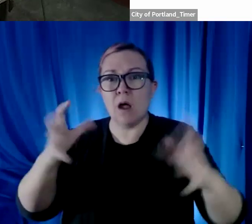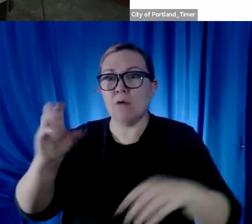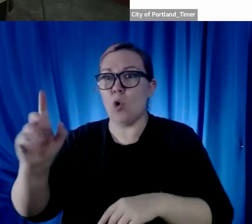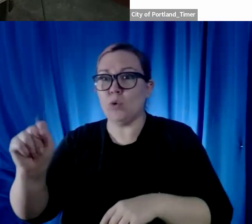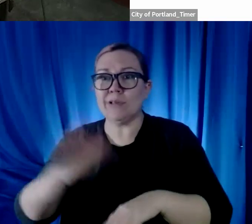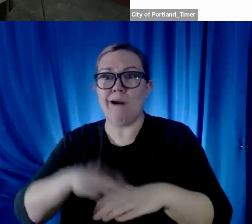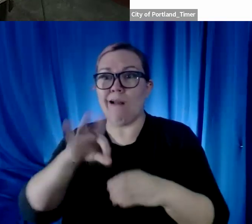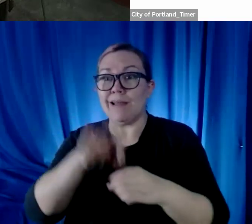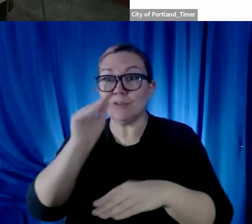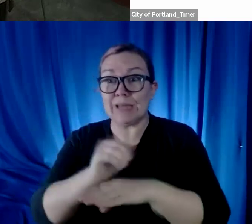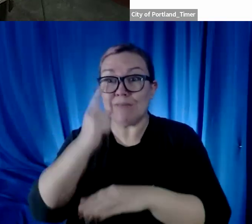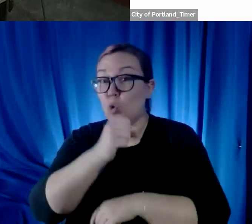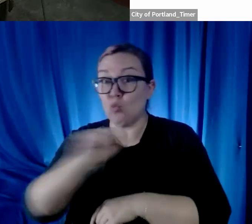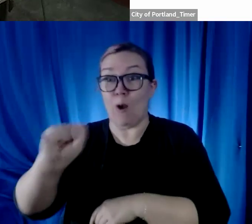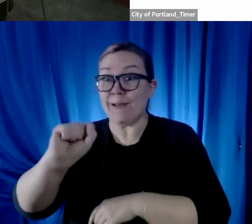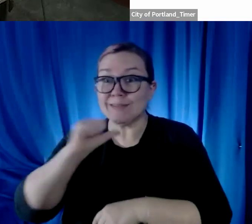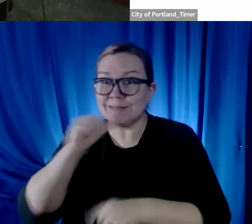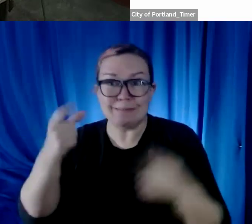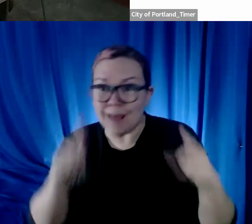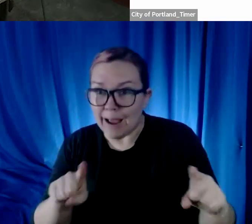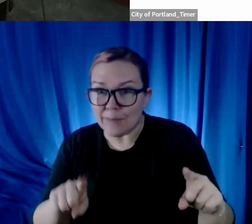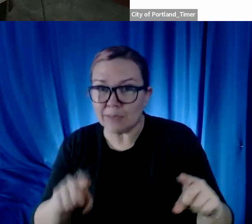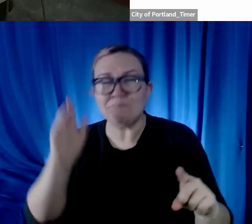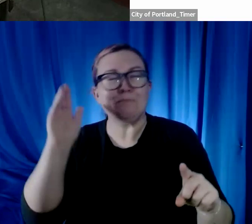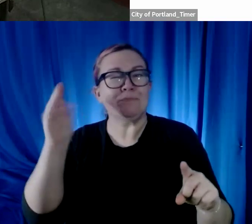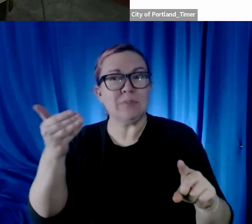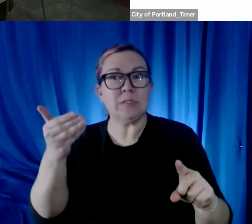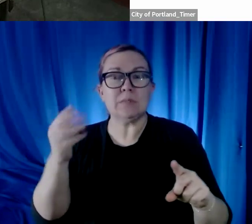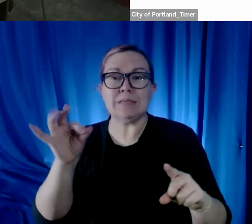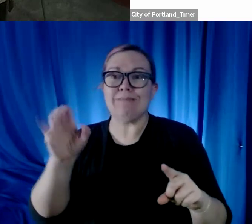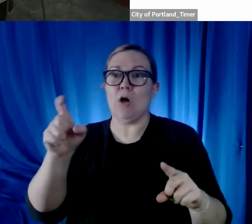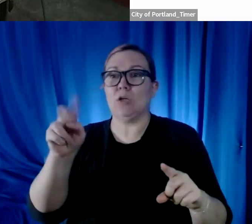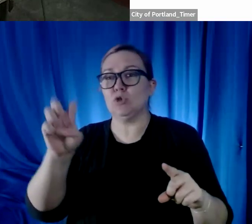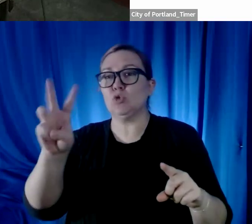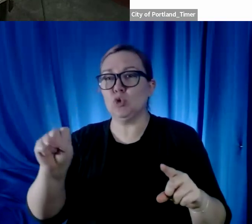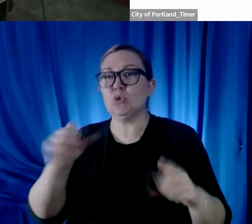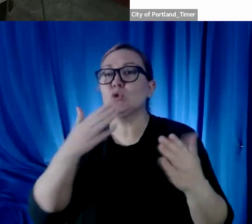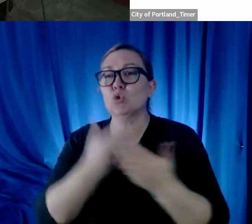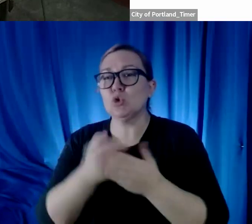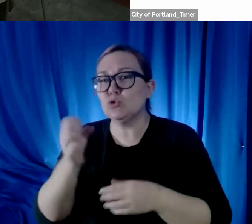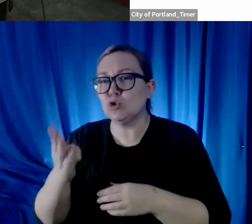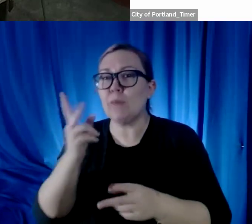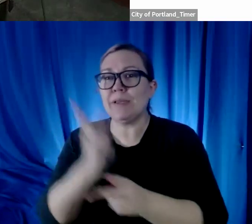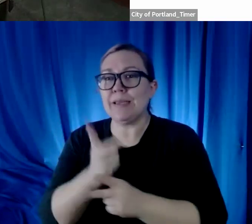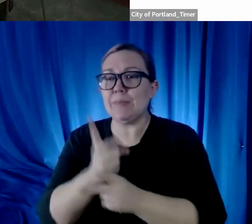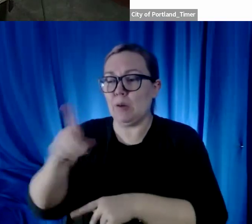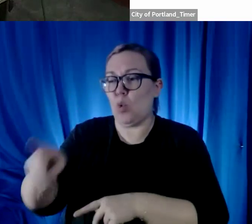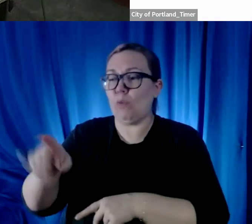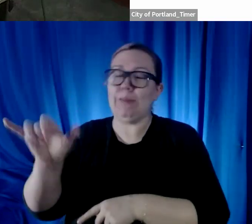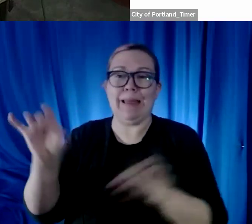For riots that did not happen. Sounds to me like Fox News has done a good job of painting Portland like a violent coup waiting to happen.